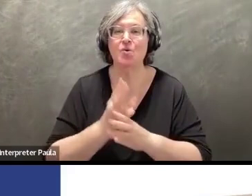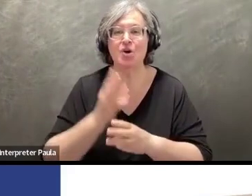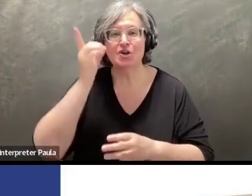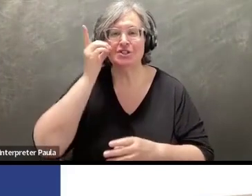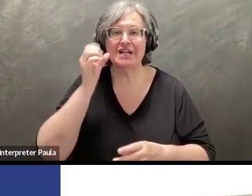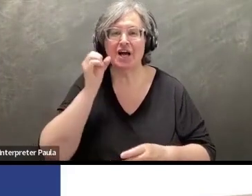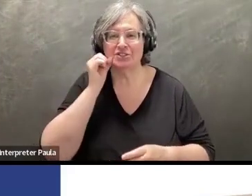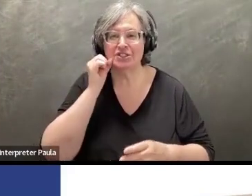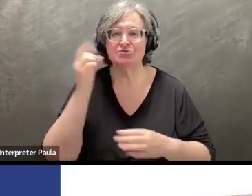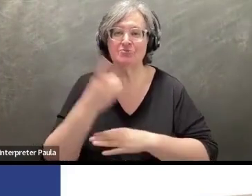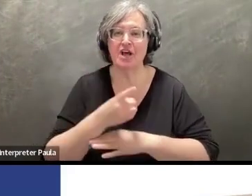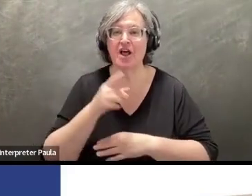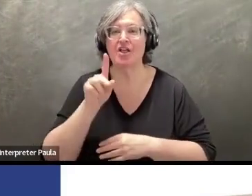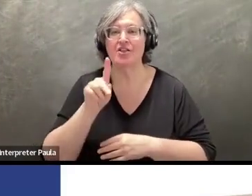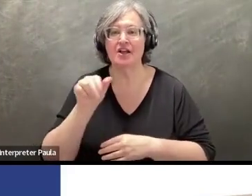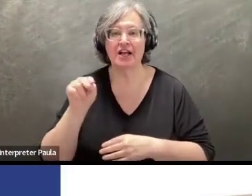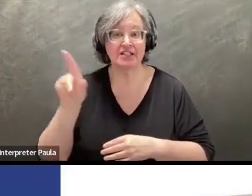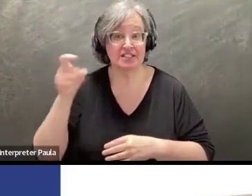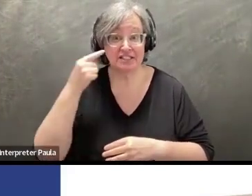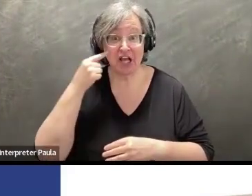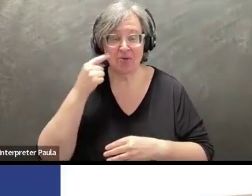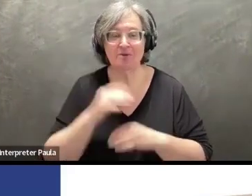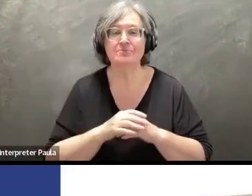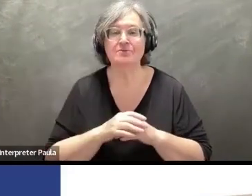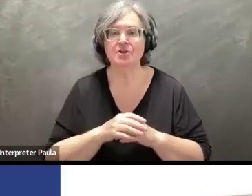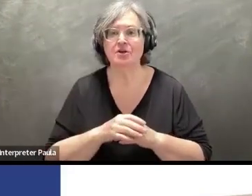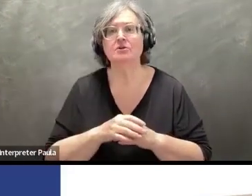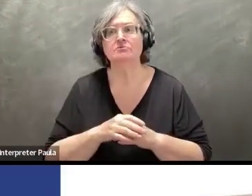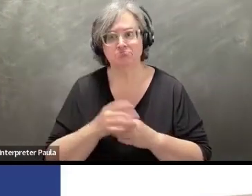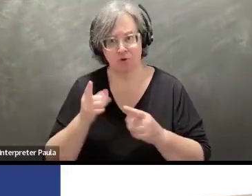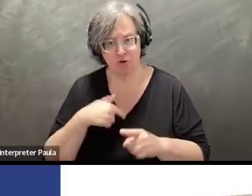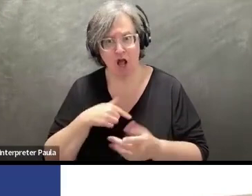capital ever since I learned that I had Down syndrome, Down